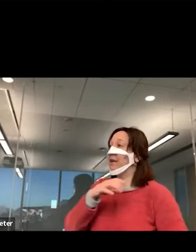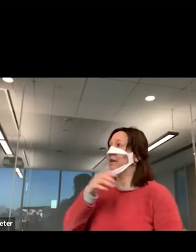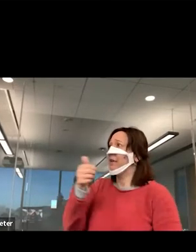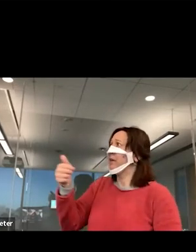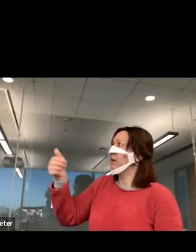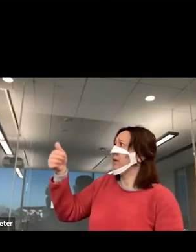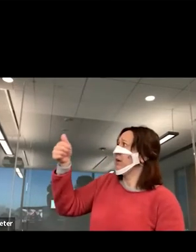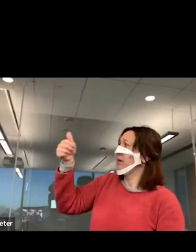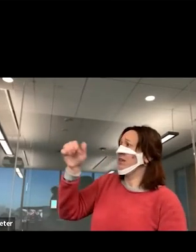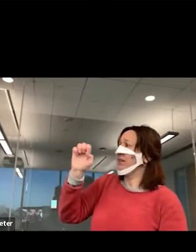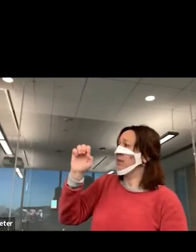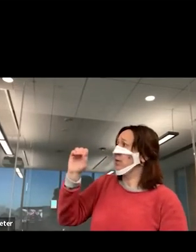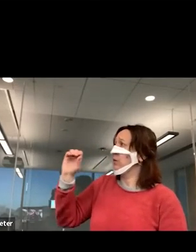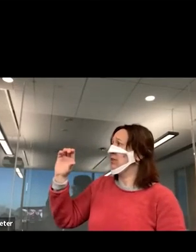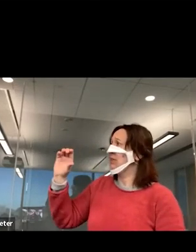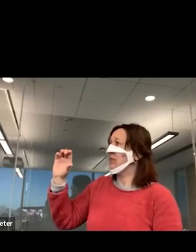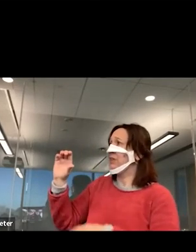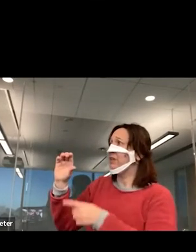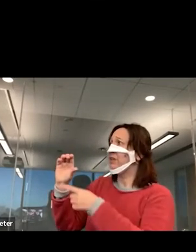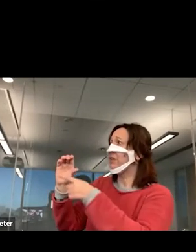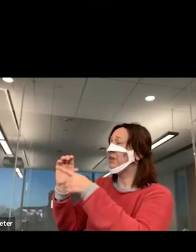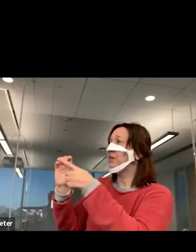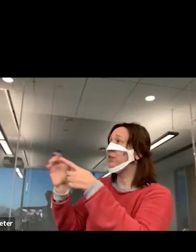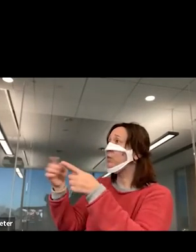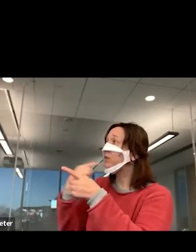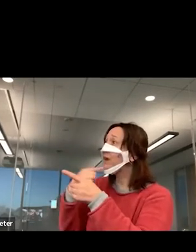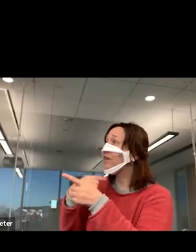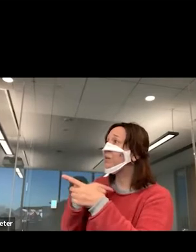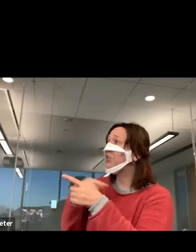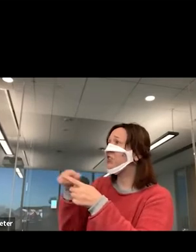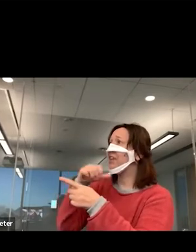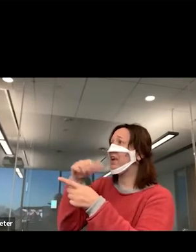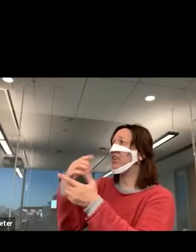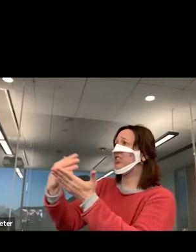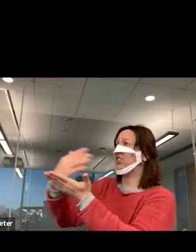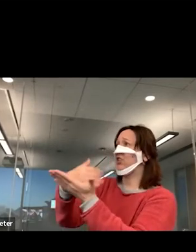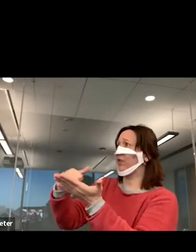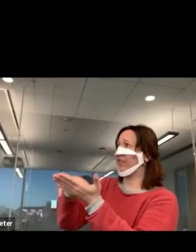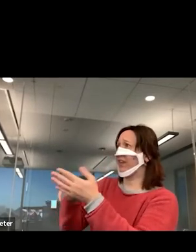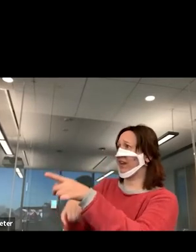director of an office and you're actually saying those words so if he's saying them you know what